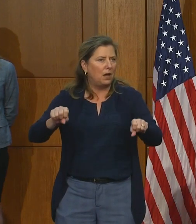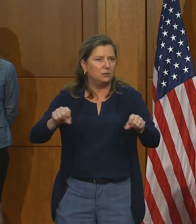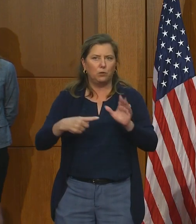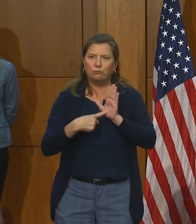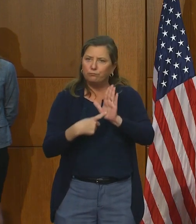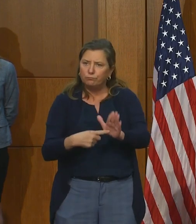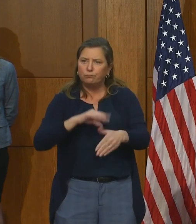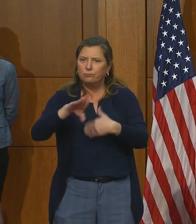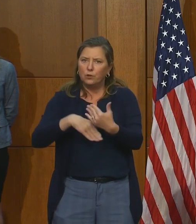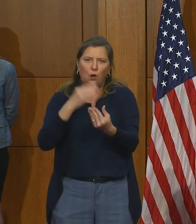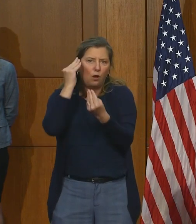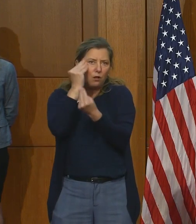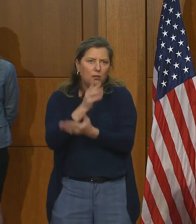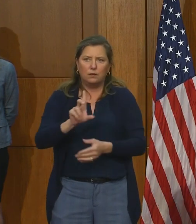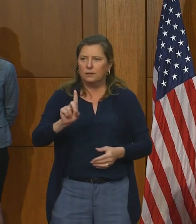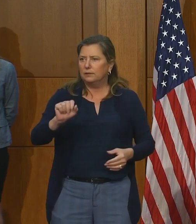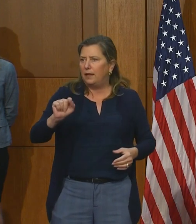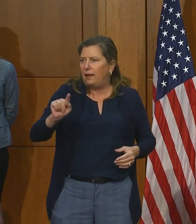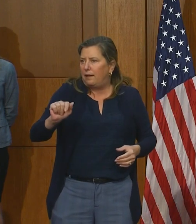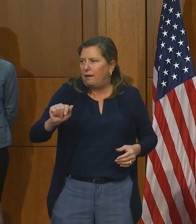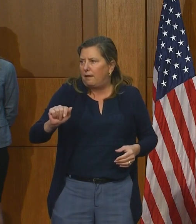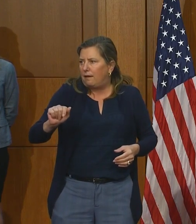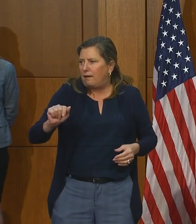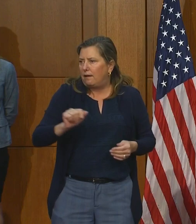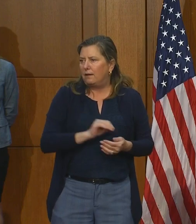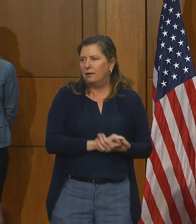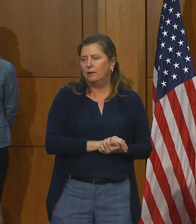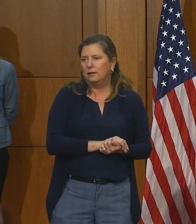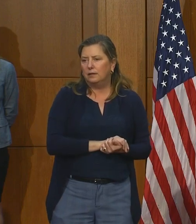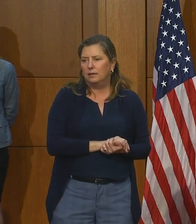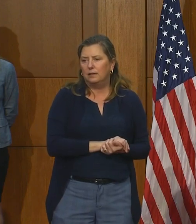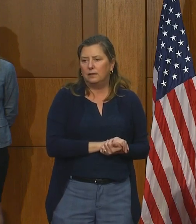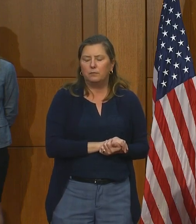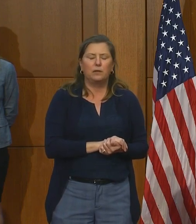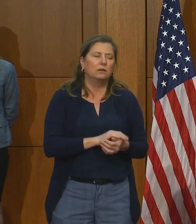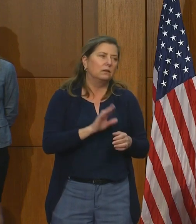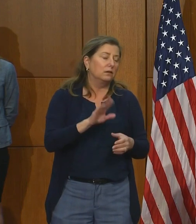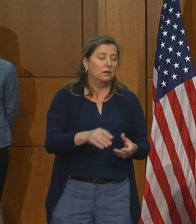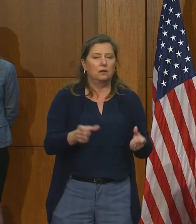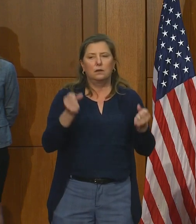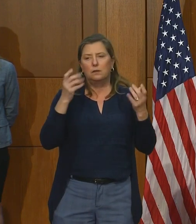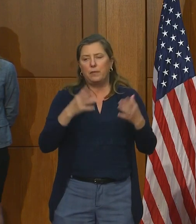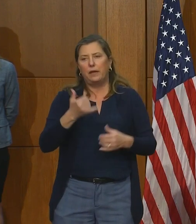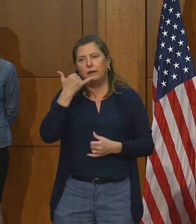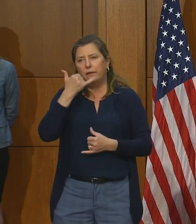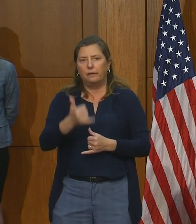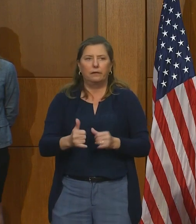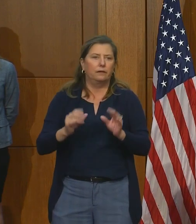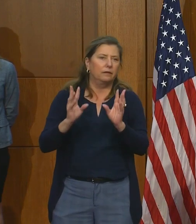TRANSPARENT AS AS WE CAN- WITH THE DATA- WE'VE ALSO HAD I MEAN